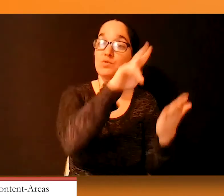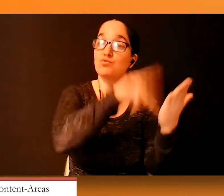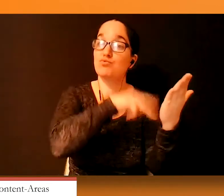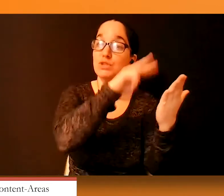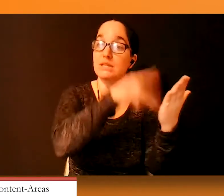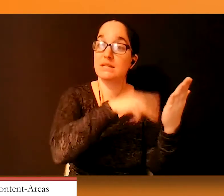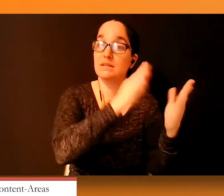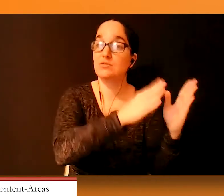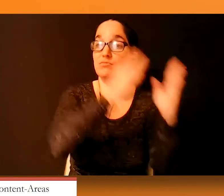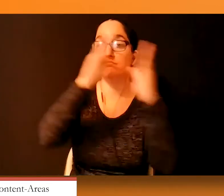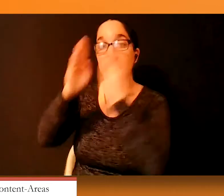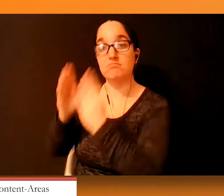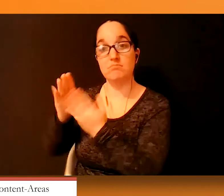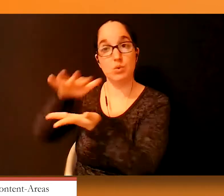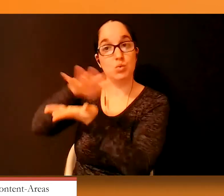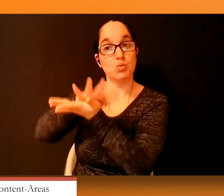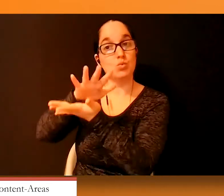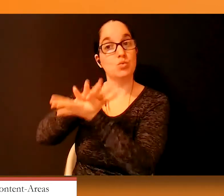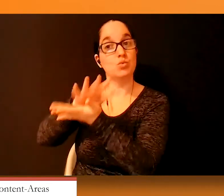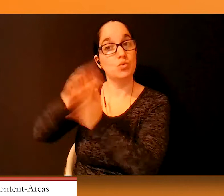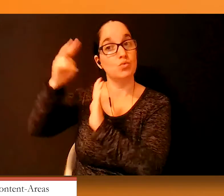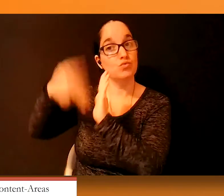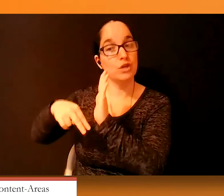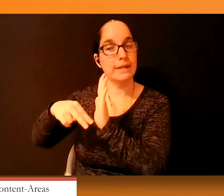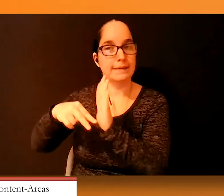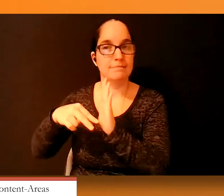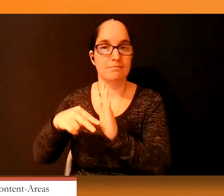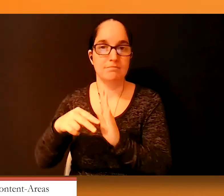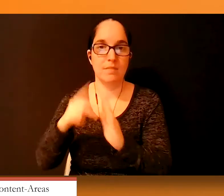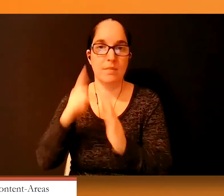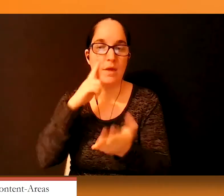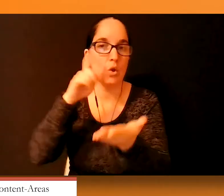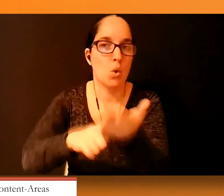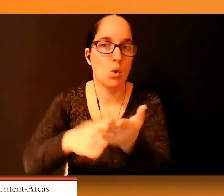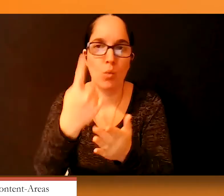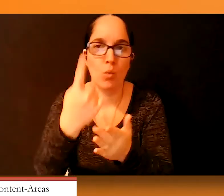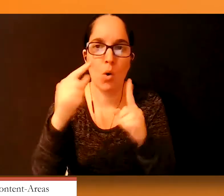to reading for your classroom or to prepare for class.